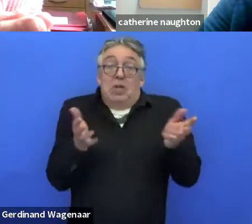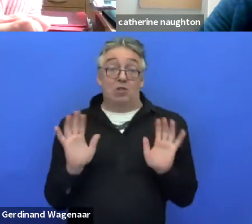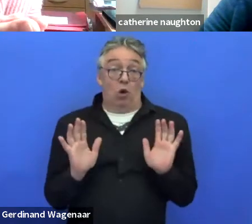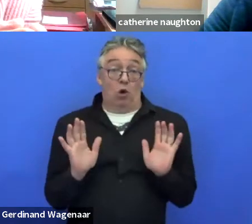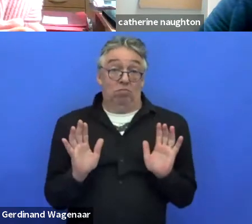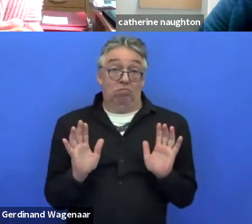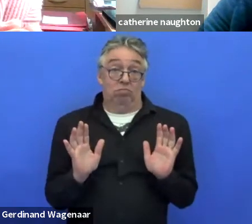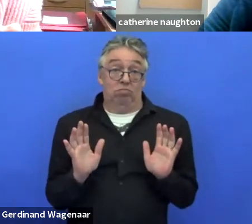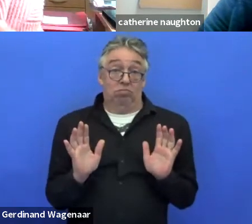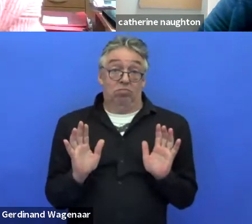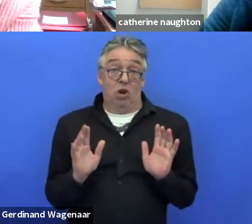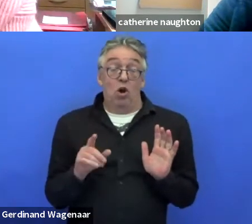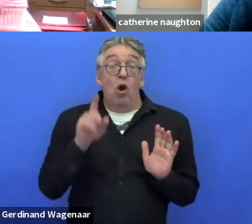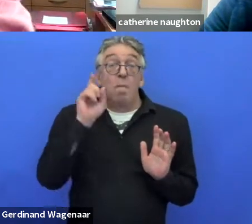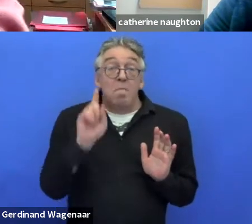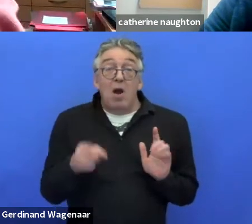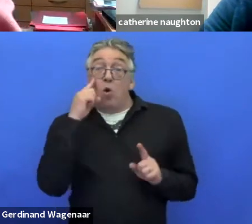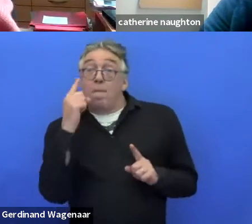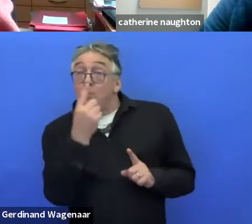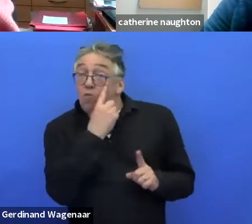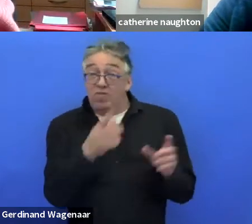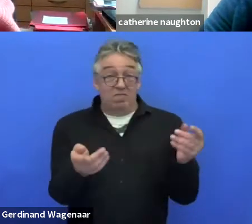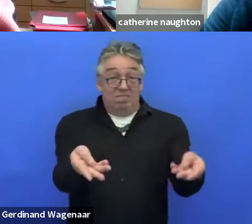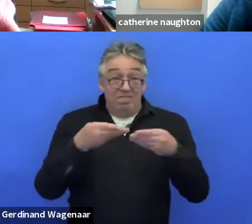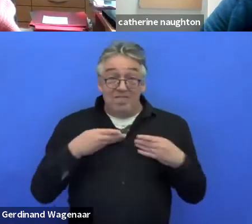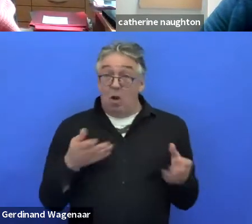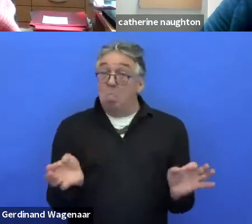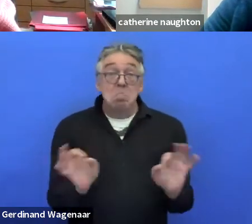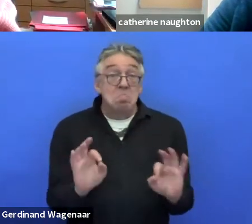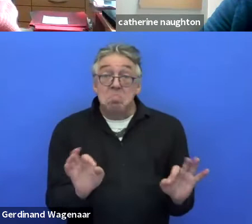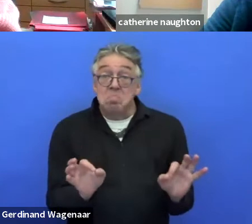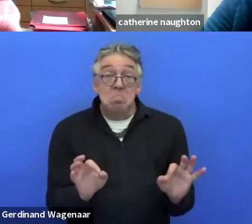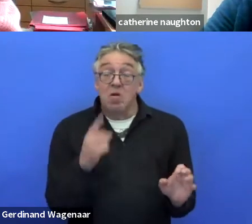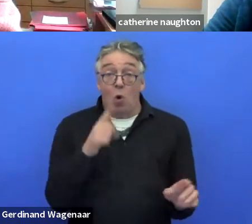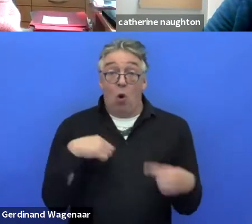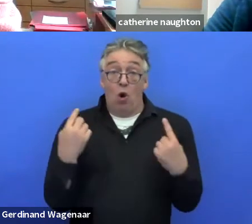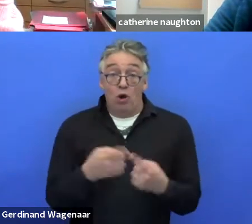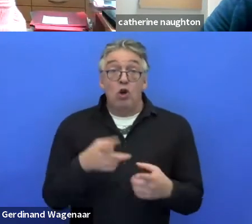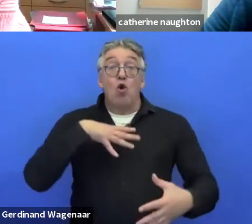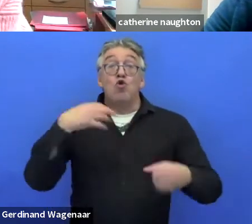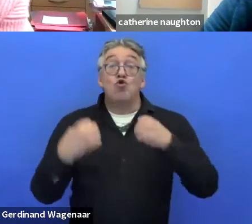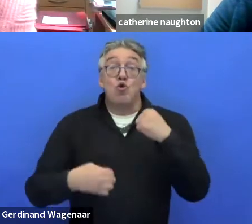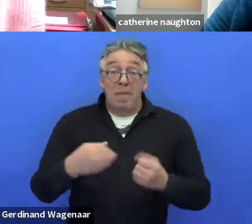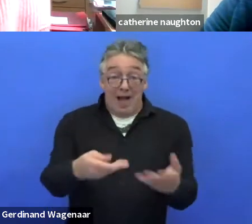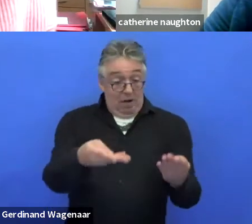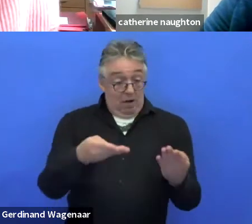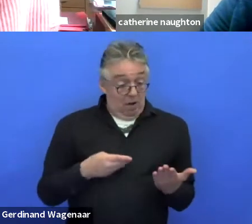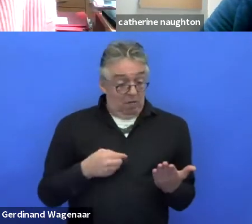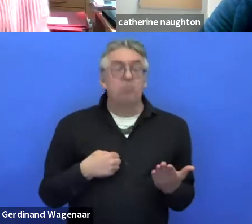tell us the problem and show us that you tried to solve the problem already with the institution.